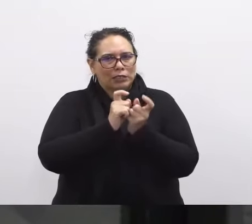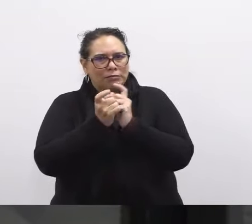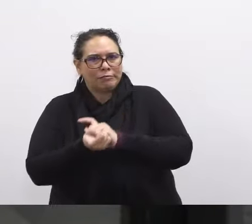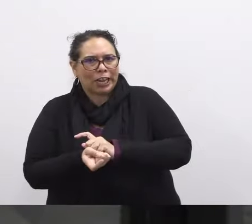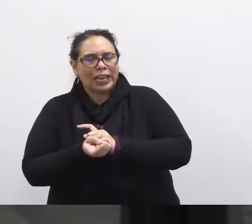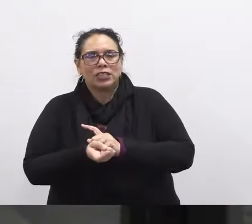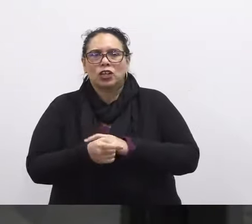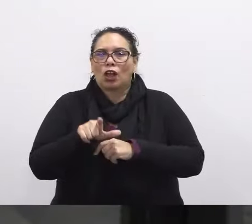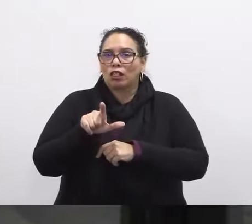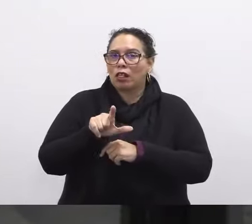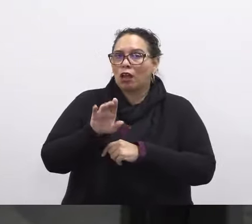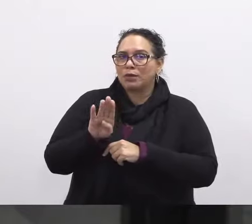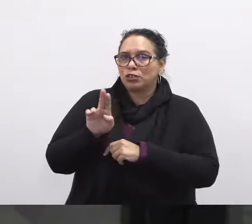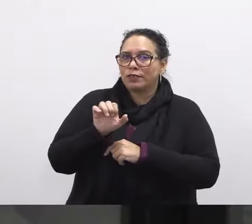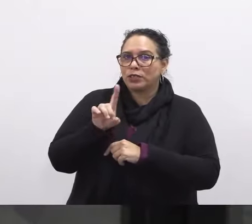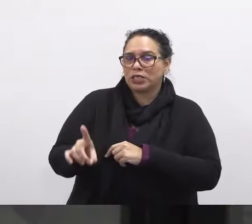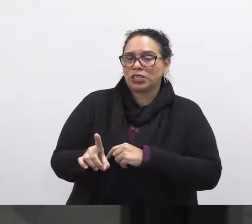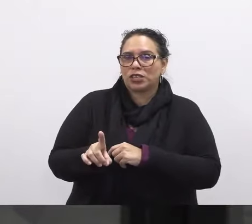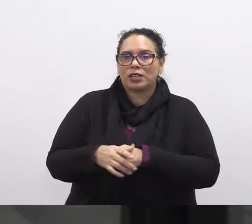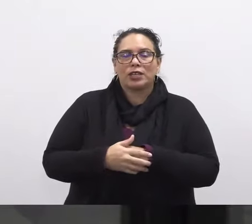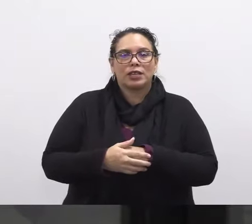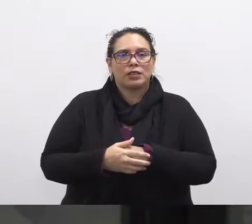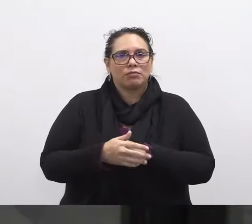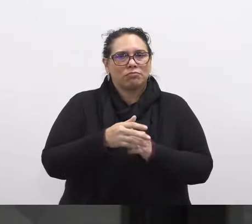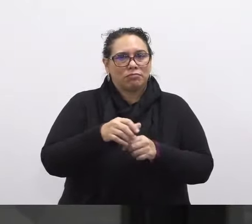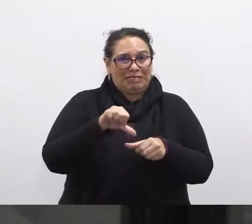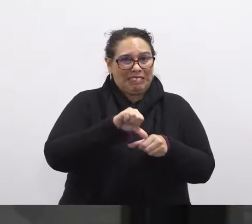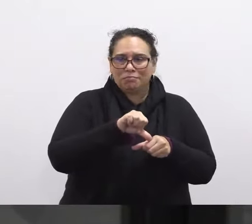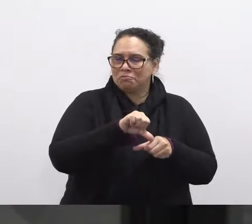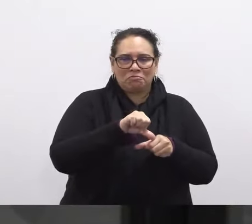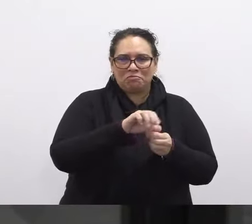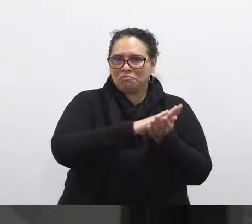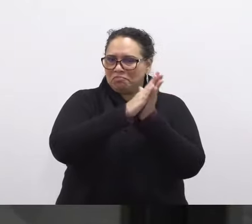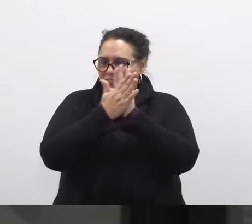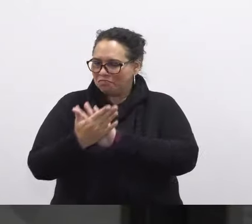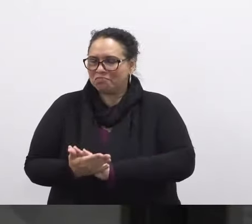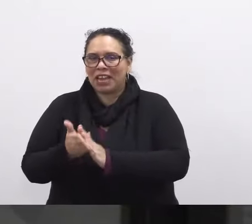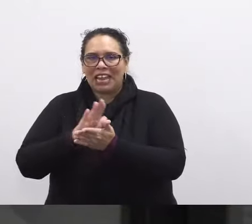into 100% clean energy in the electricity sector by 2030,